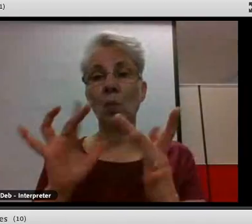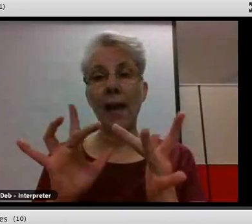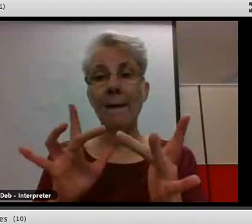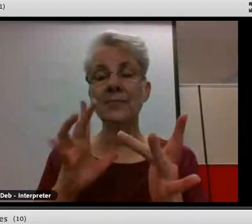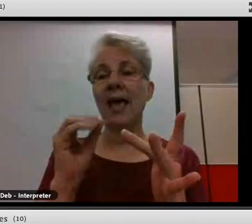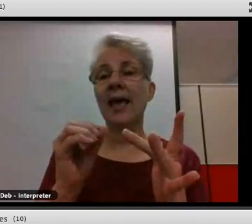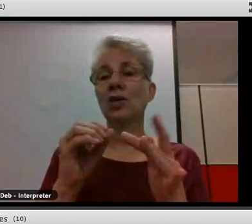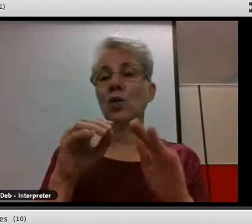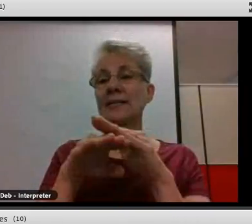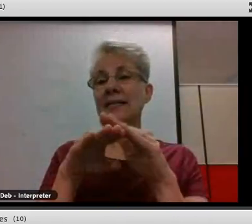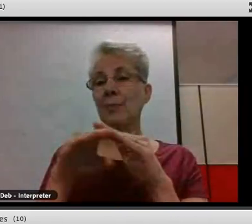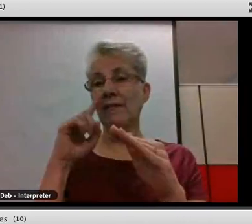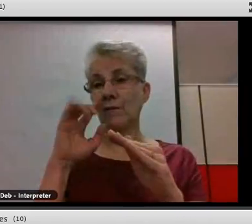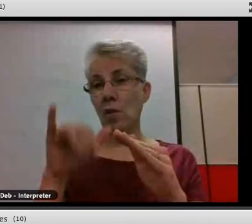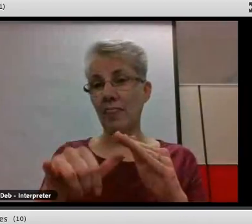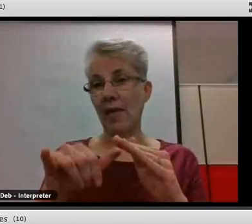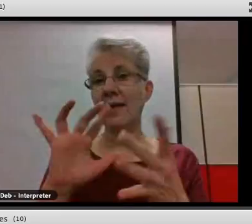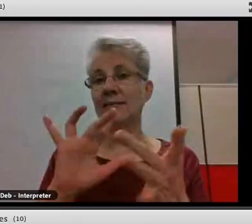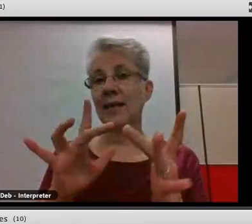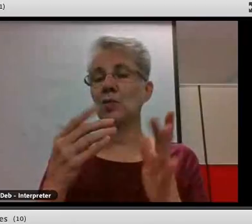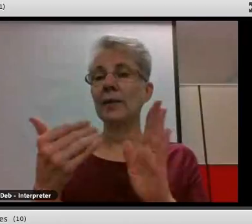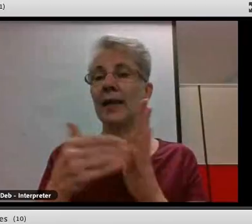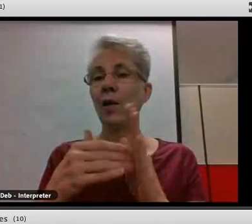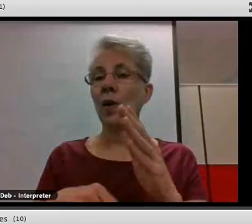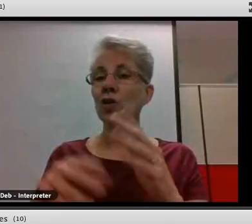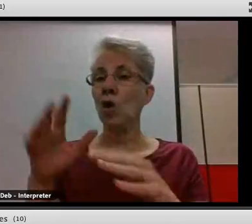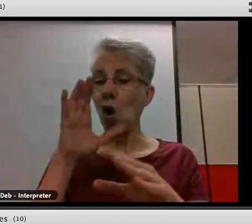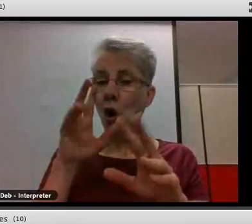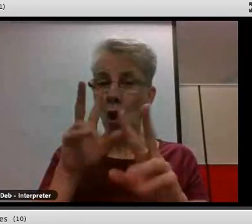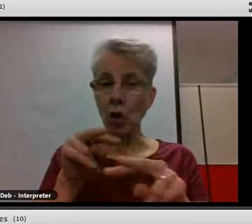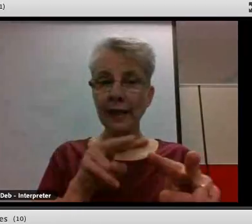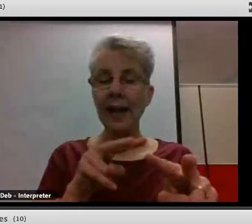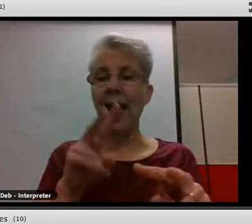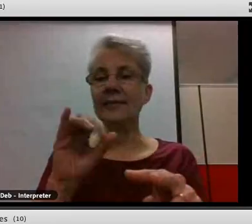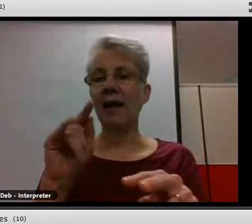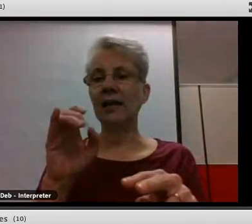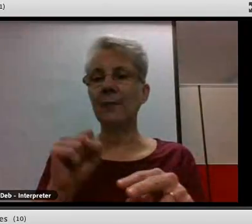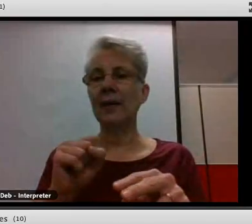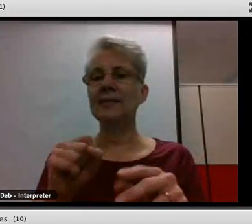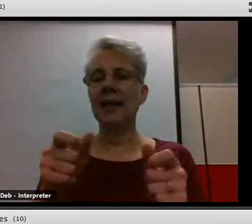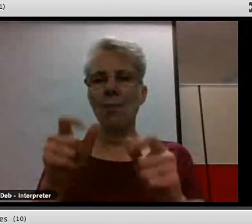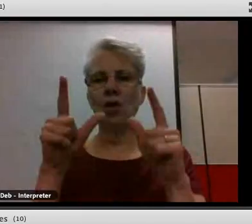This will actually check the color for your website,